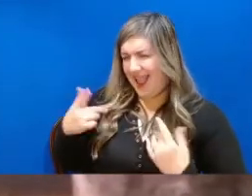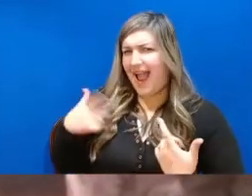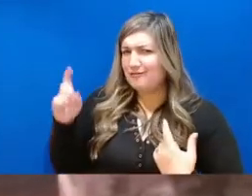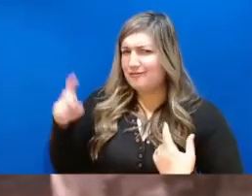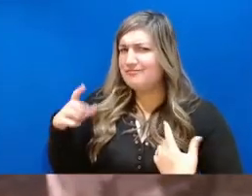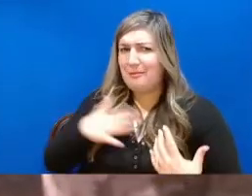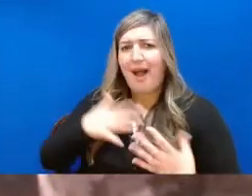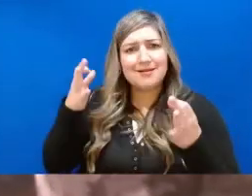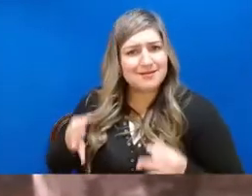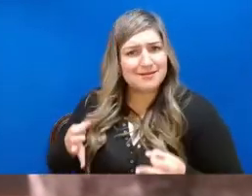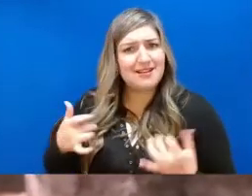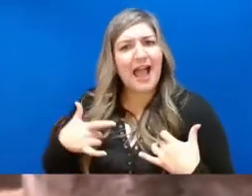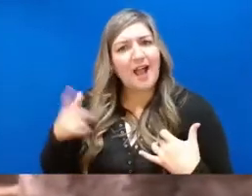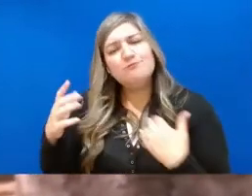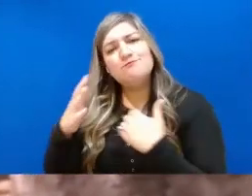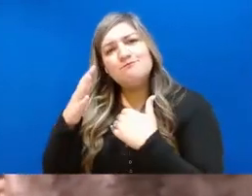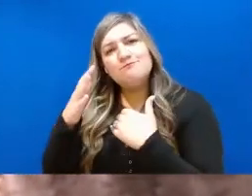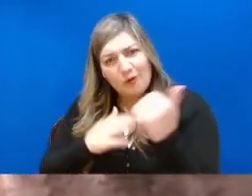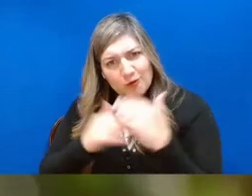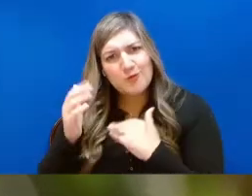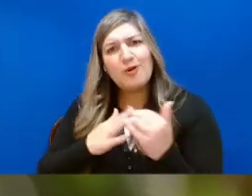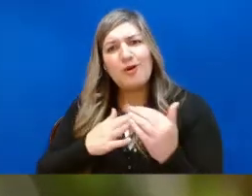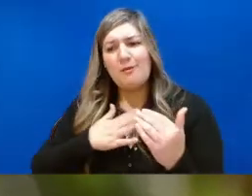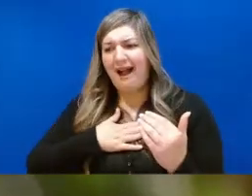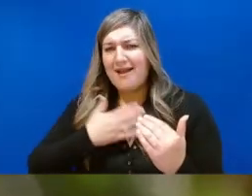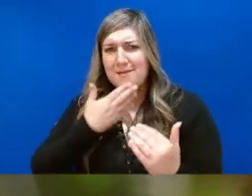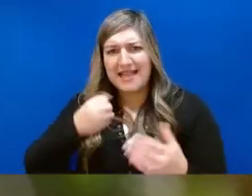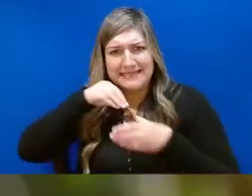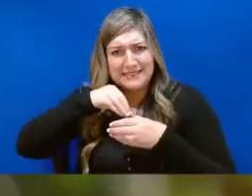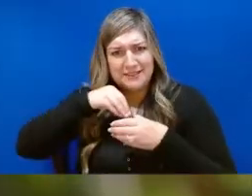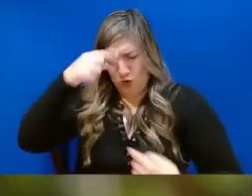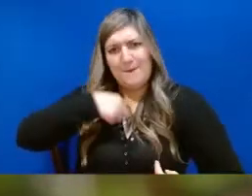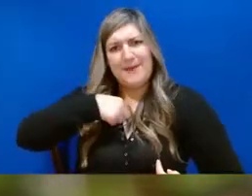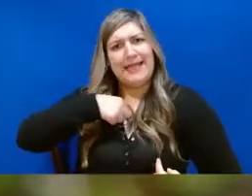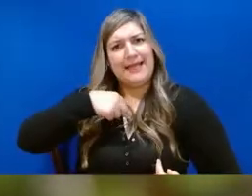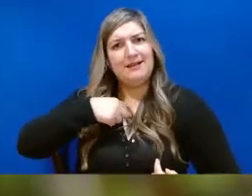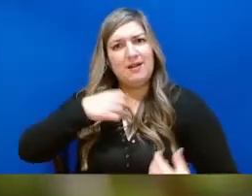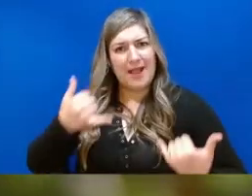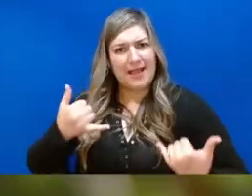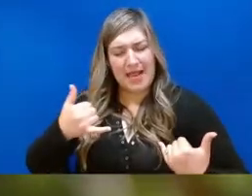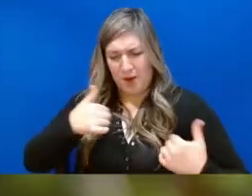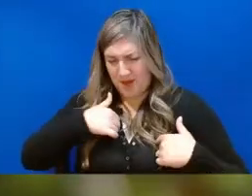in the best interest of me and where I am right now. And one thing we know about all the decisions that we make is you are never going to make a decision